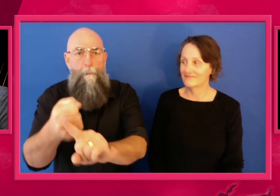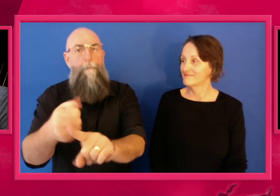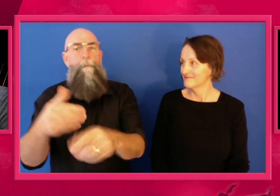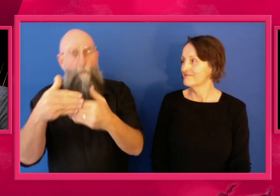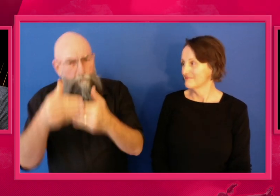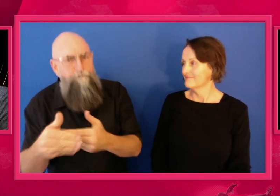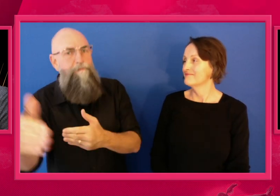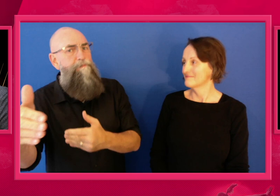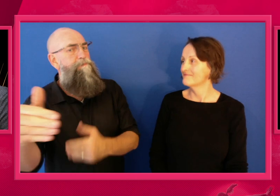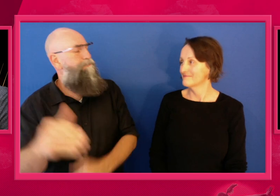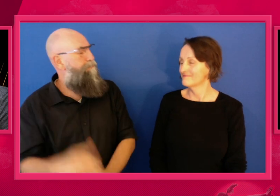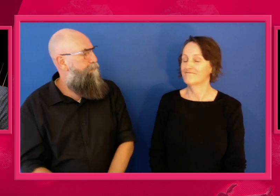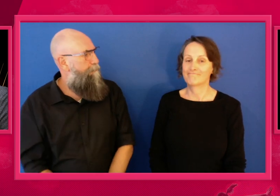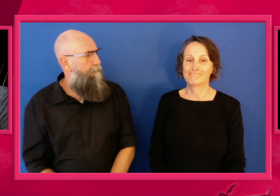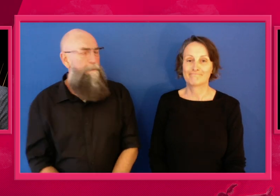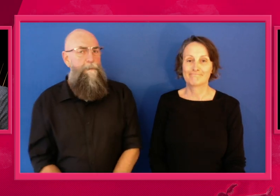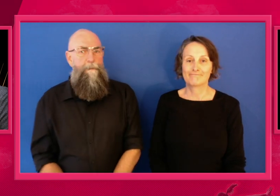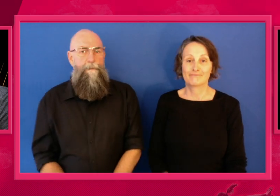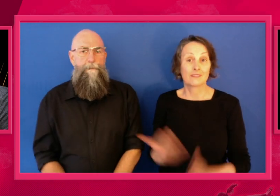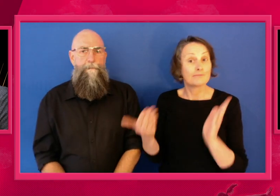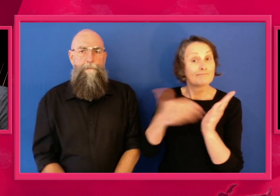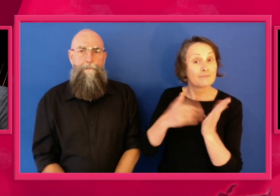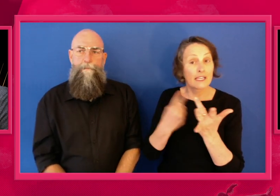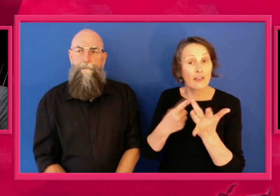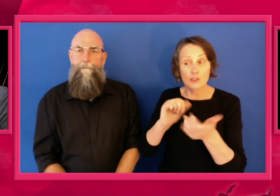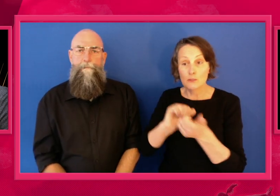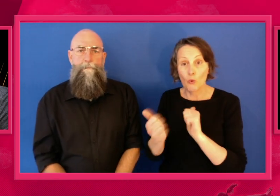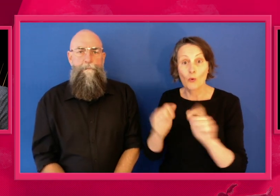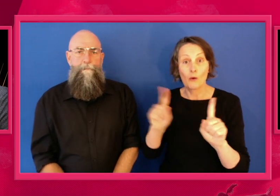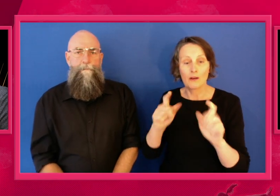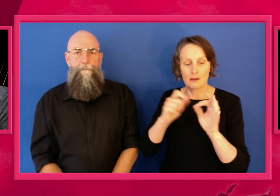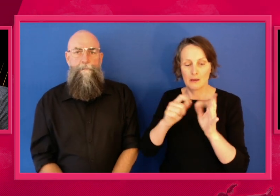Georgie Tunny: And one of those other sports that is really coming into people's focus boccia.